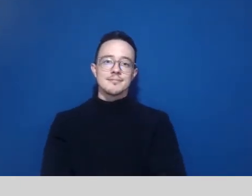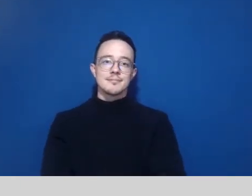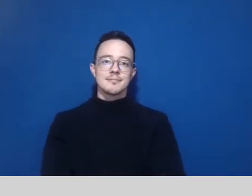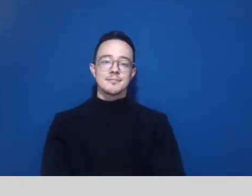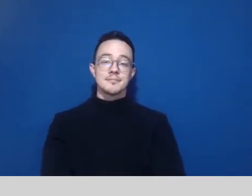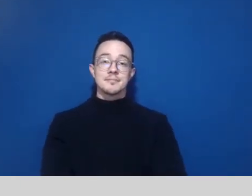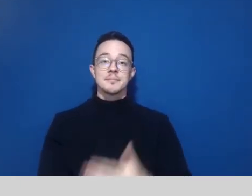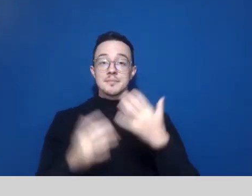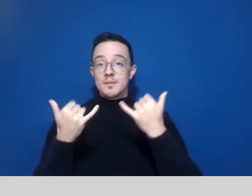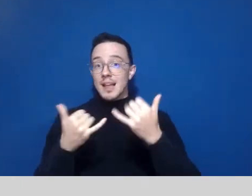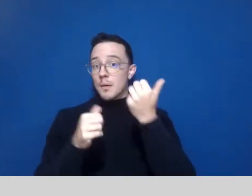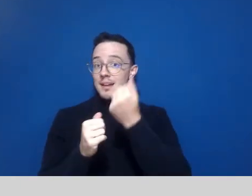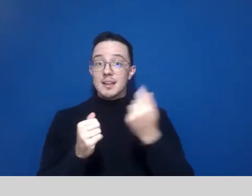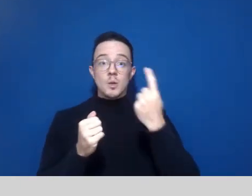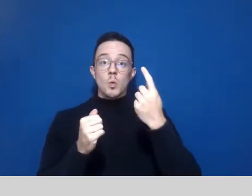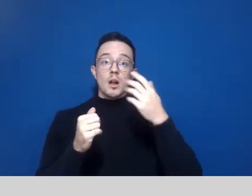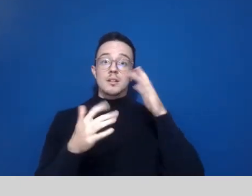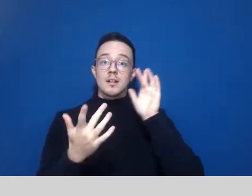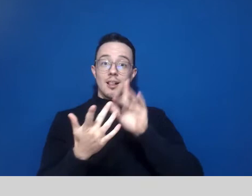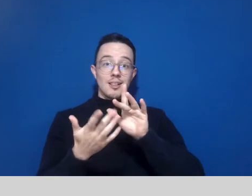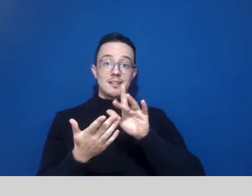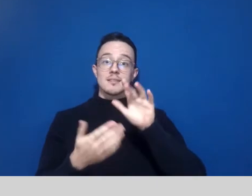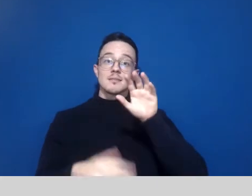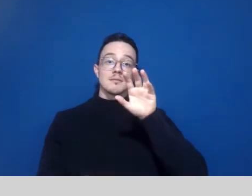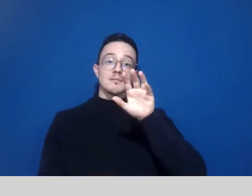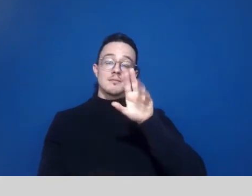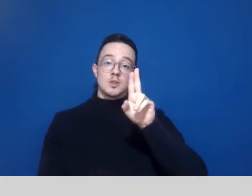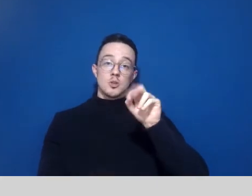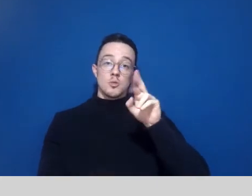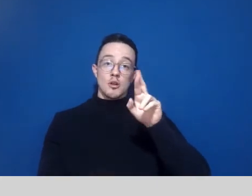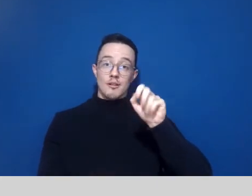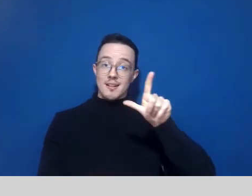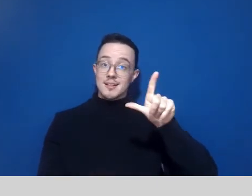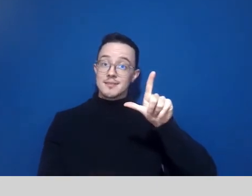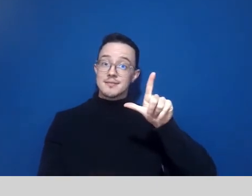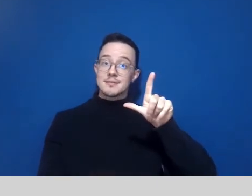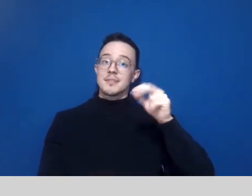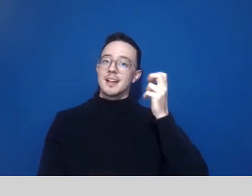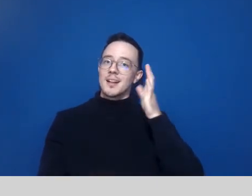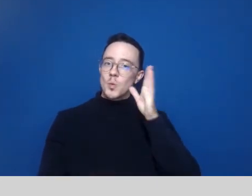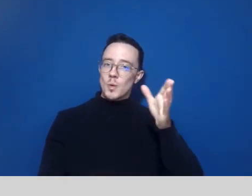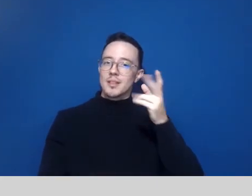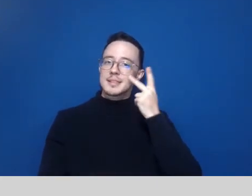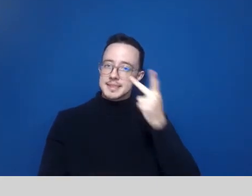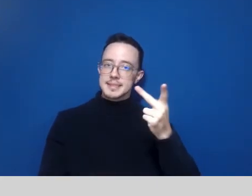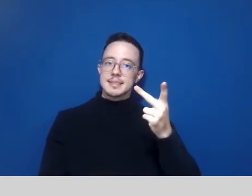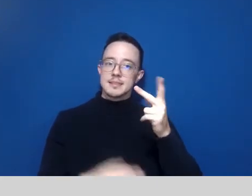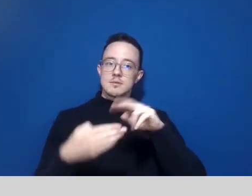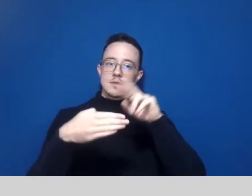So anyone can visit this URL right now. Click on that map, and they get that Datasette